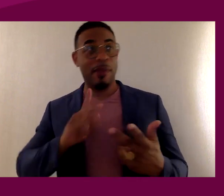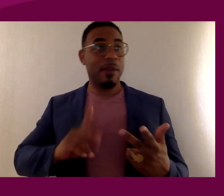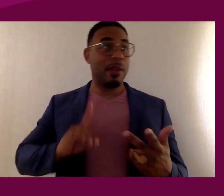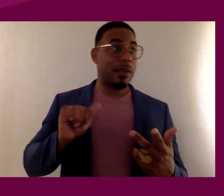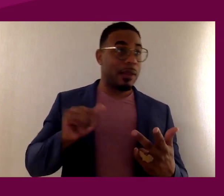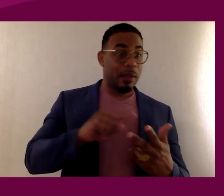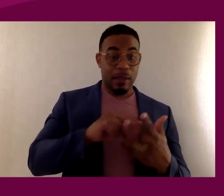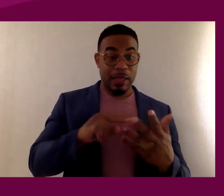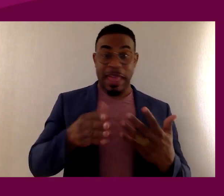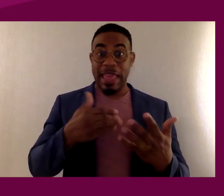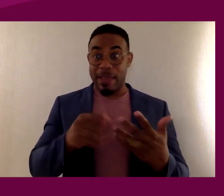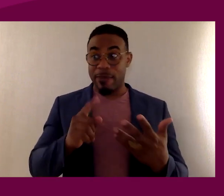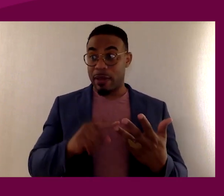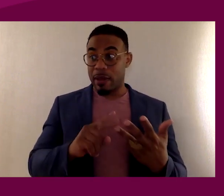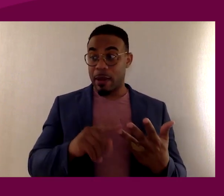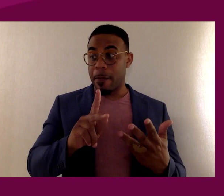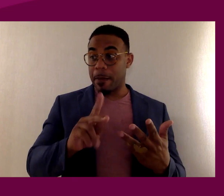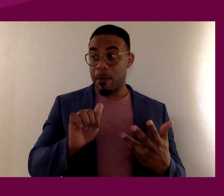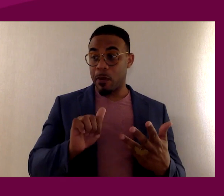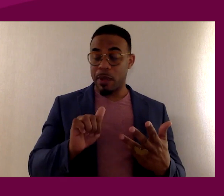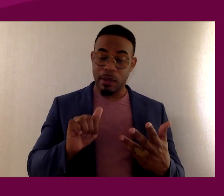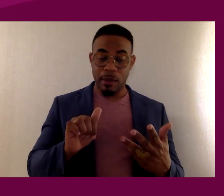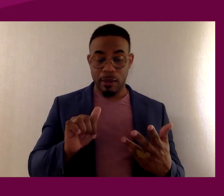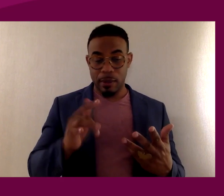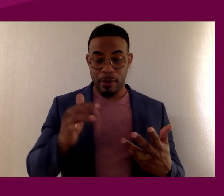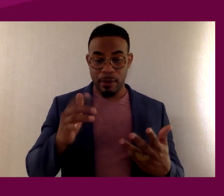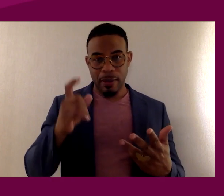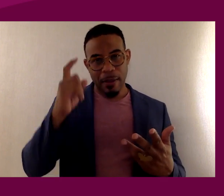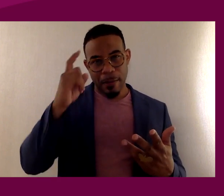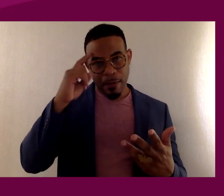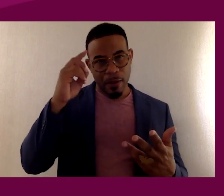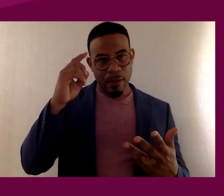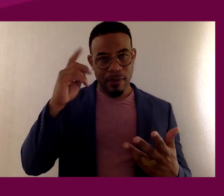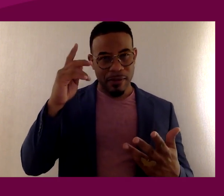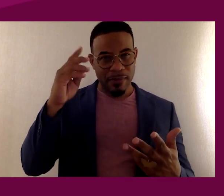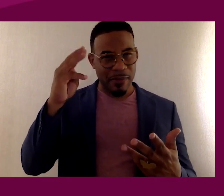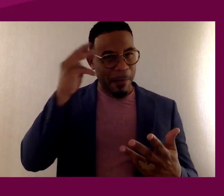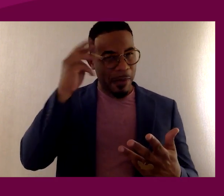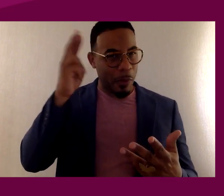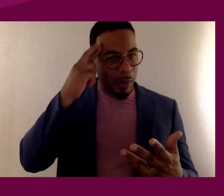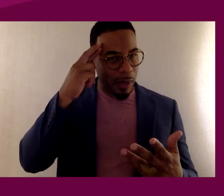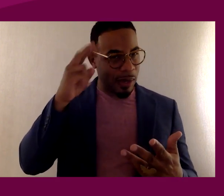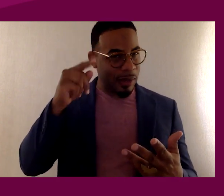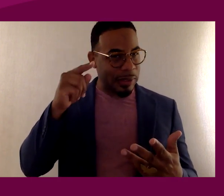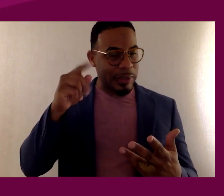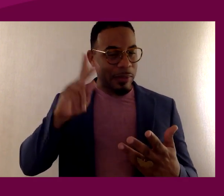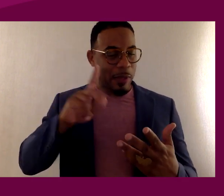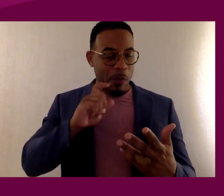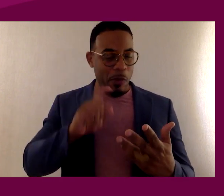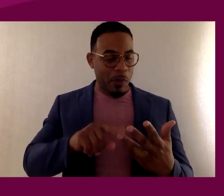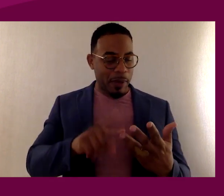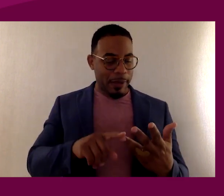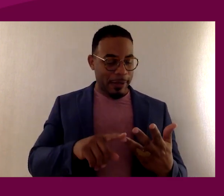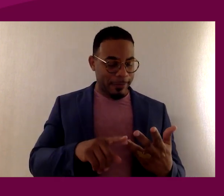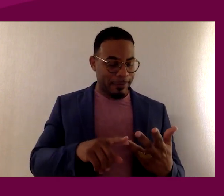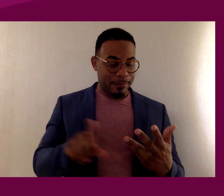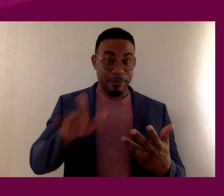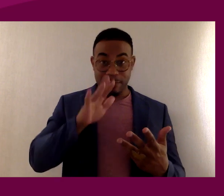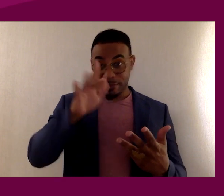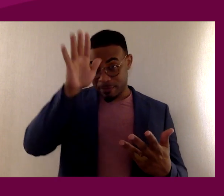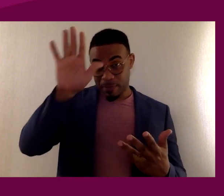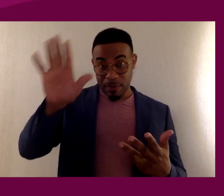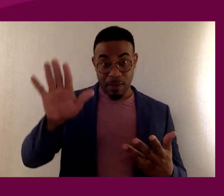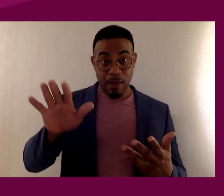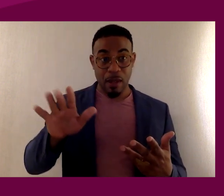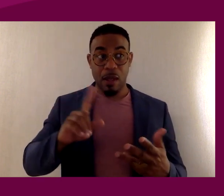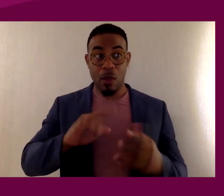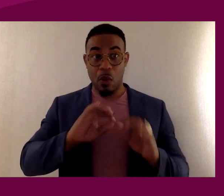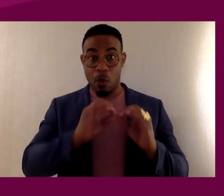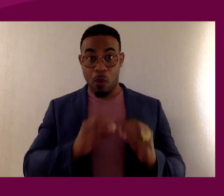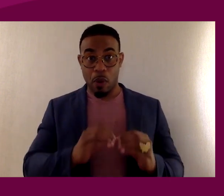The blind, the deaf, the physically disabled, and even people with mental retardation, and their